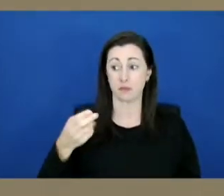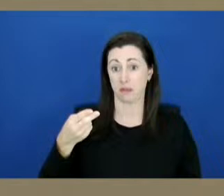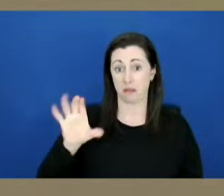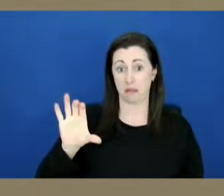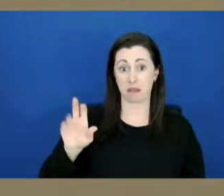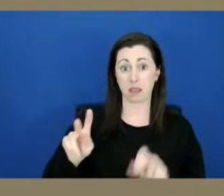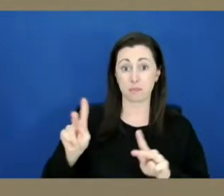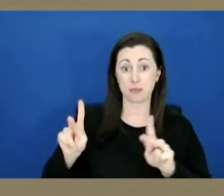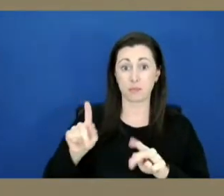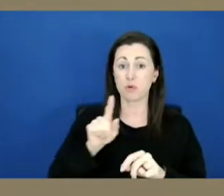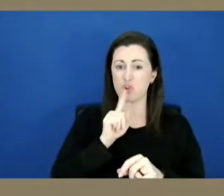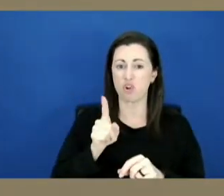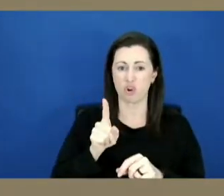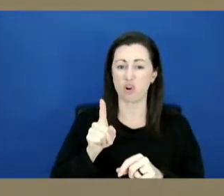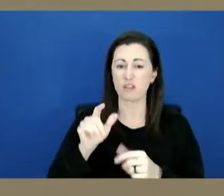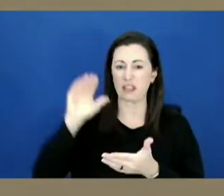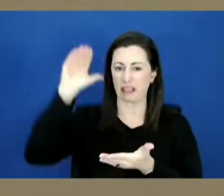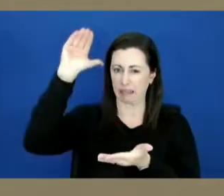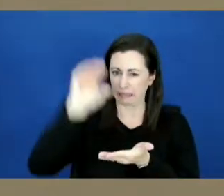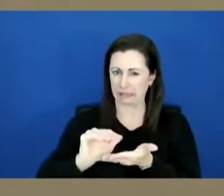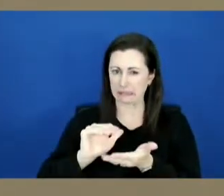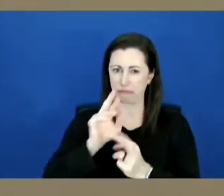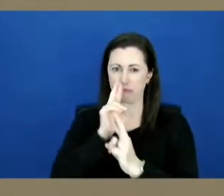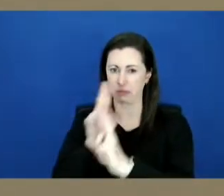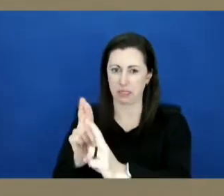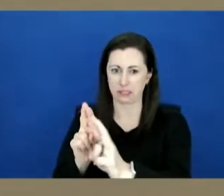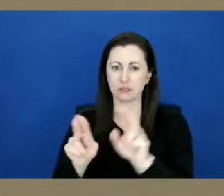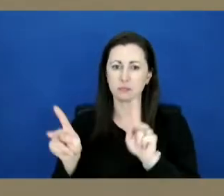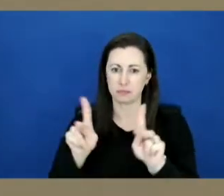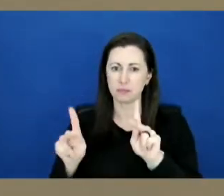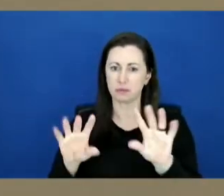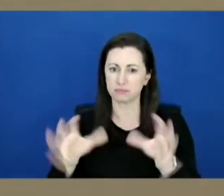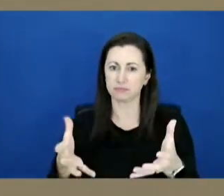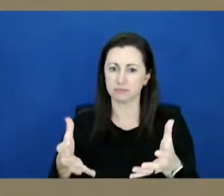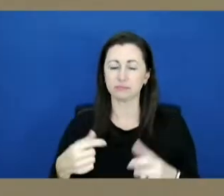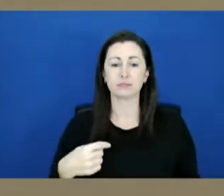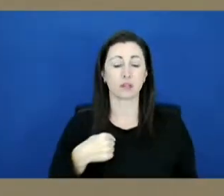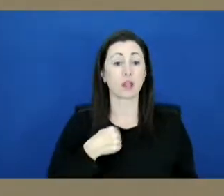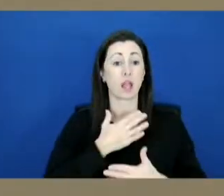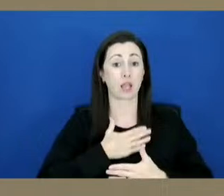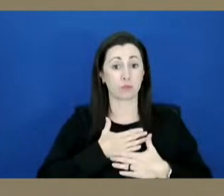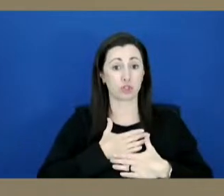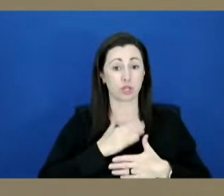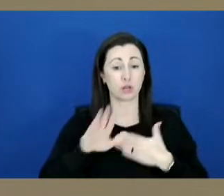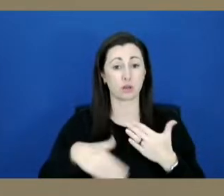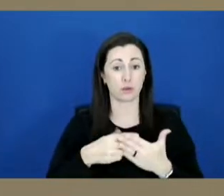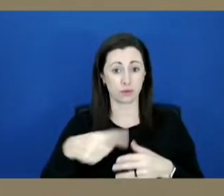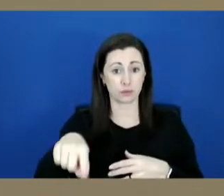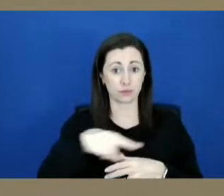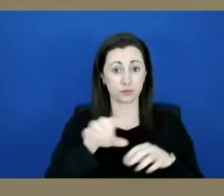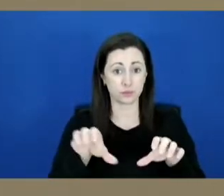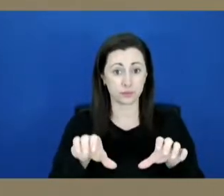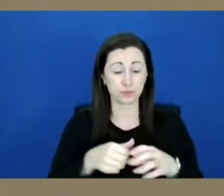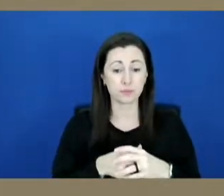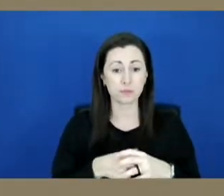THE LEAST RESPECTED PEOPLE ARE